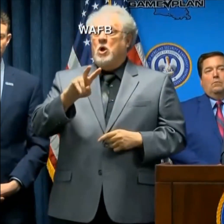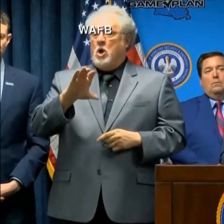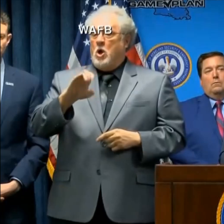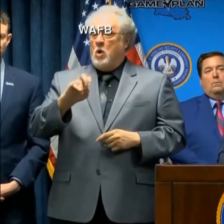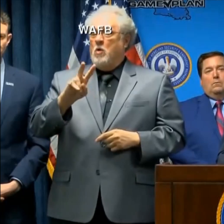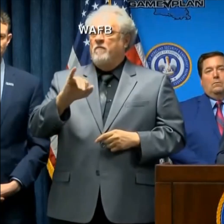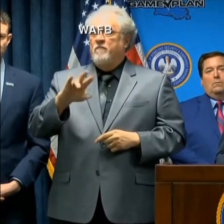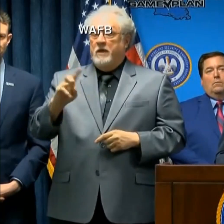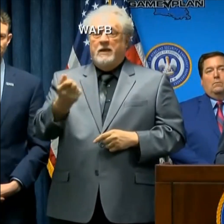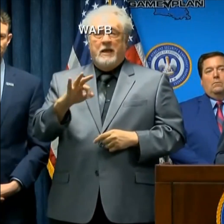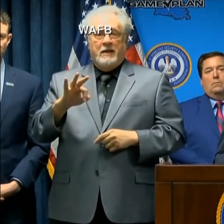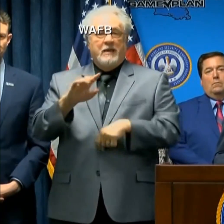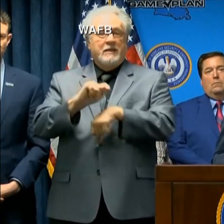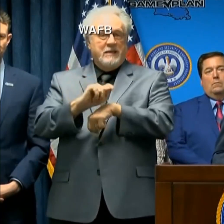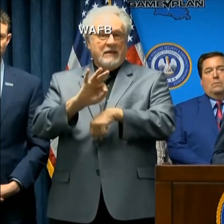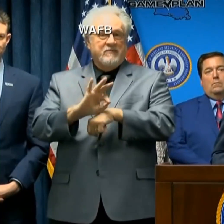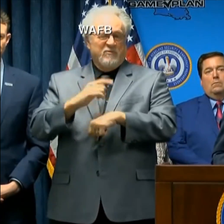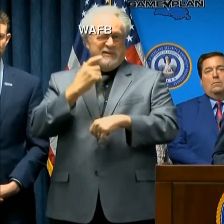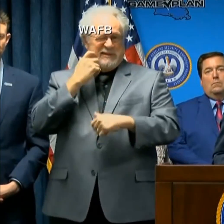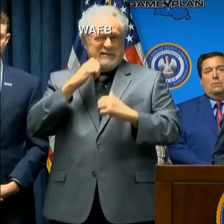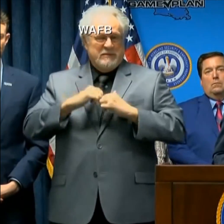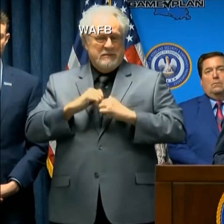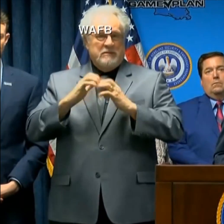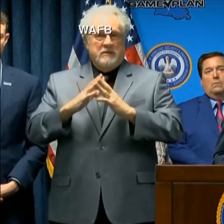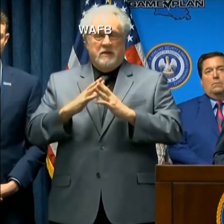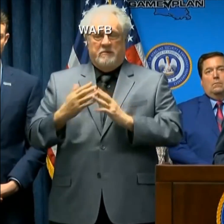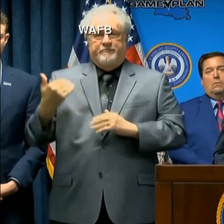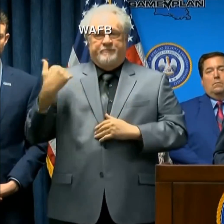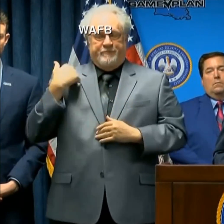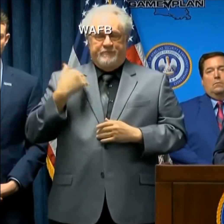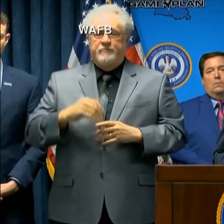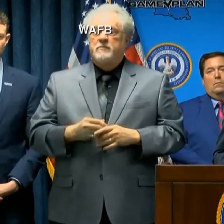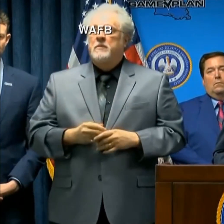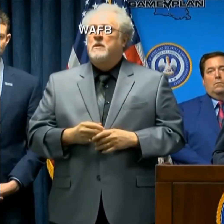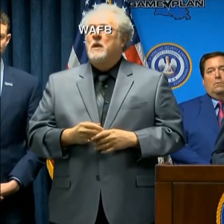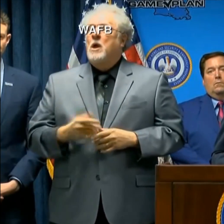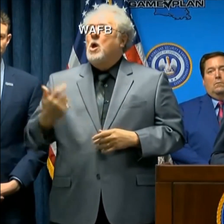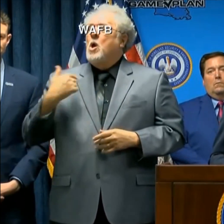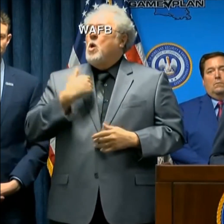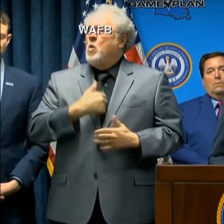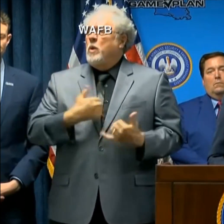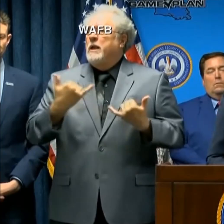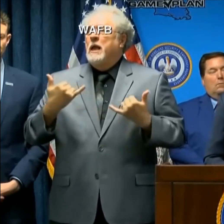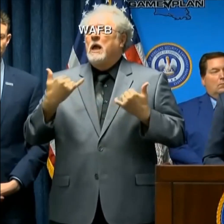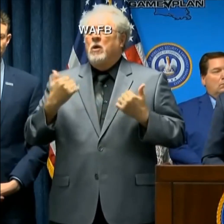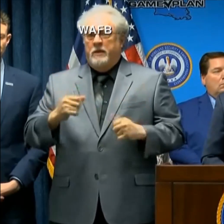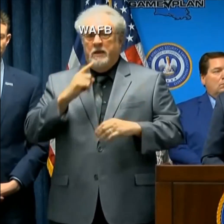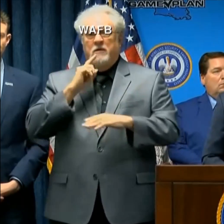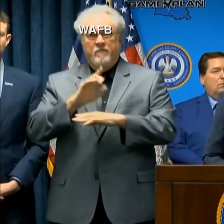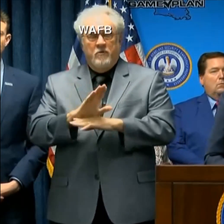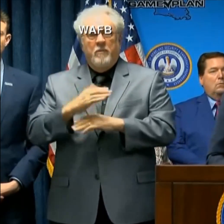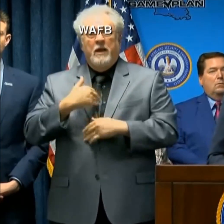that I stood up some time back we can now confirm that there are 13